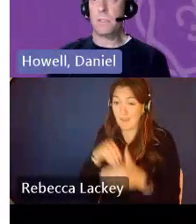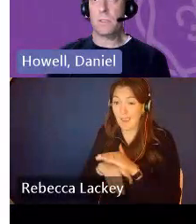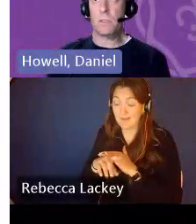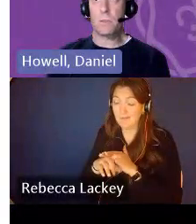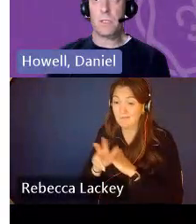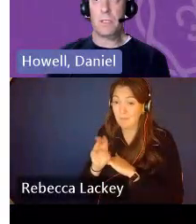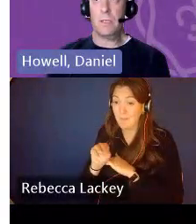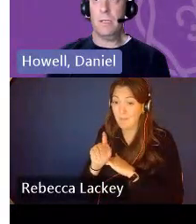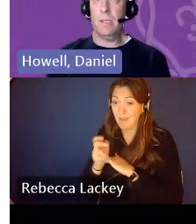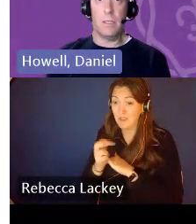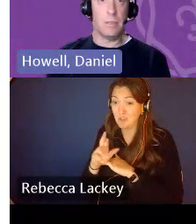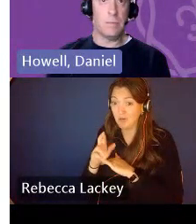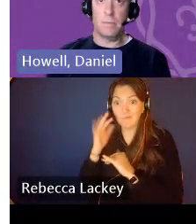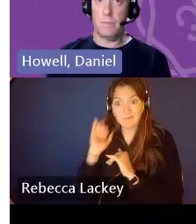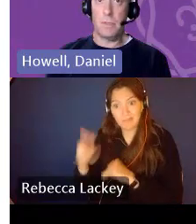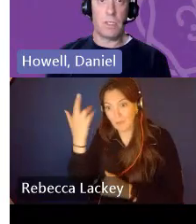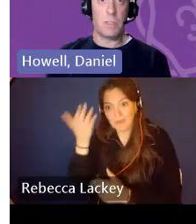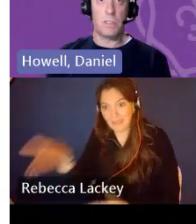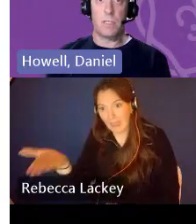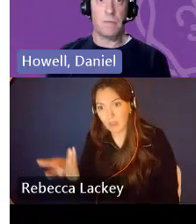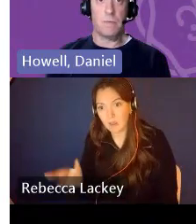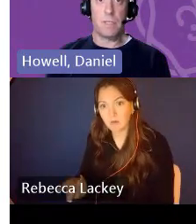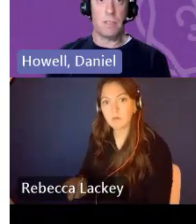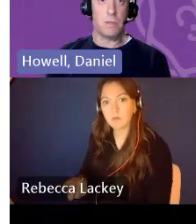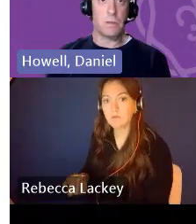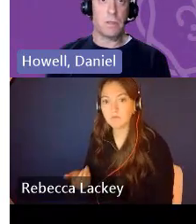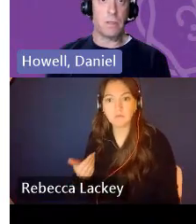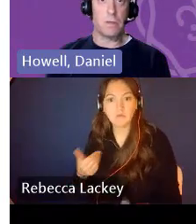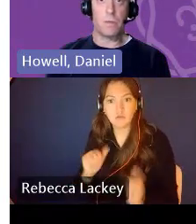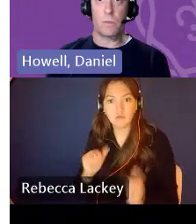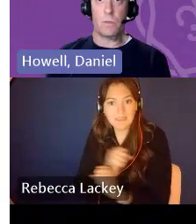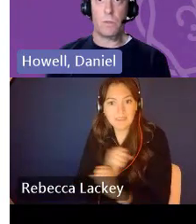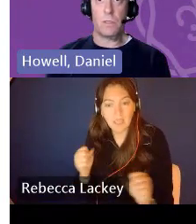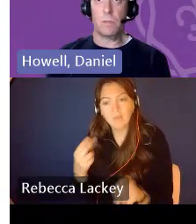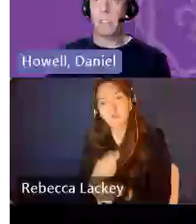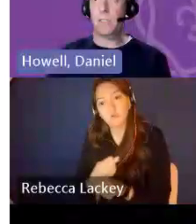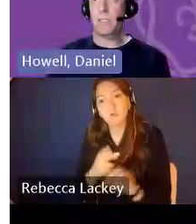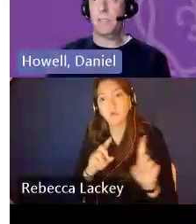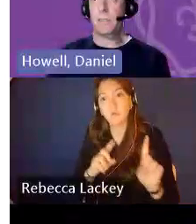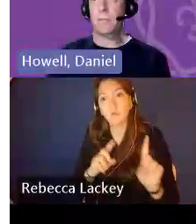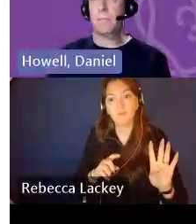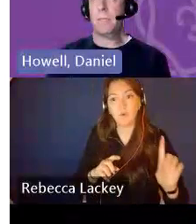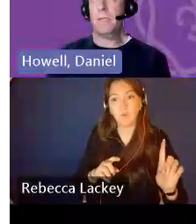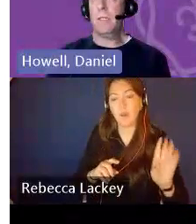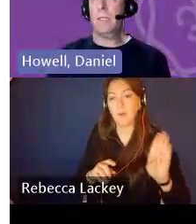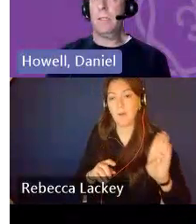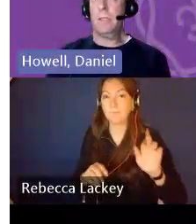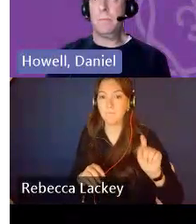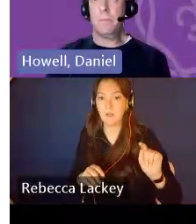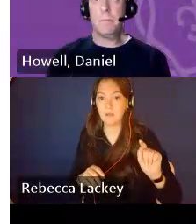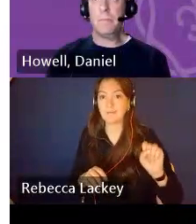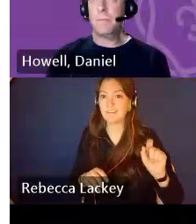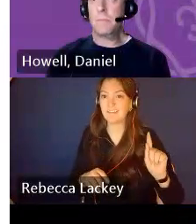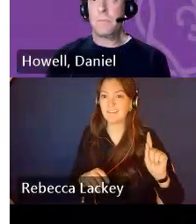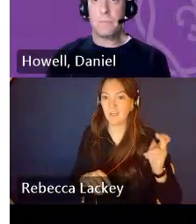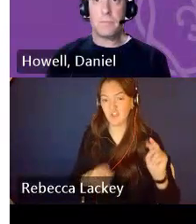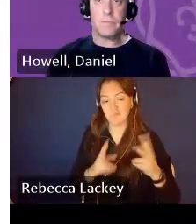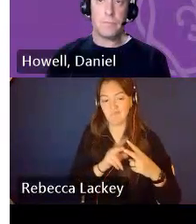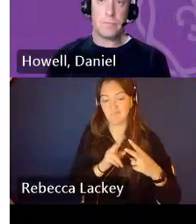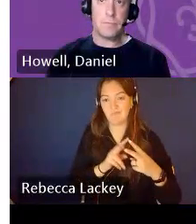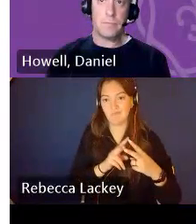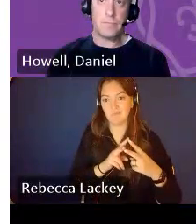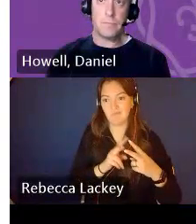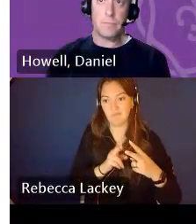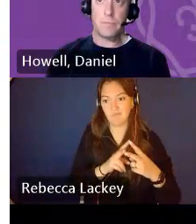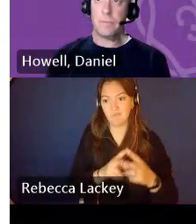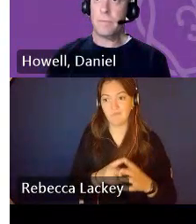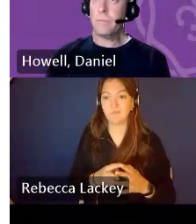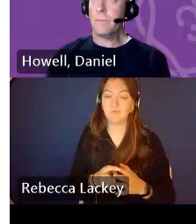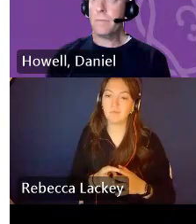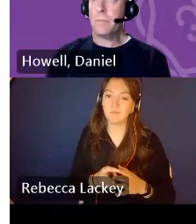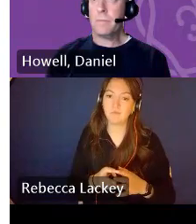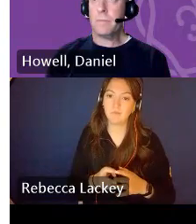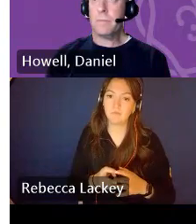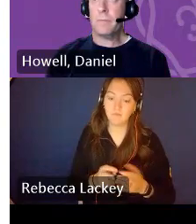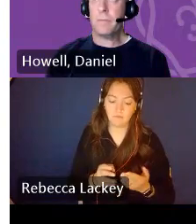the reasons that are shown there. Uh, try to be safe and use the 141 or Barrett station.